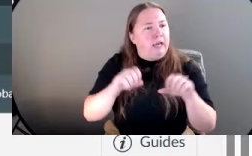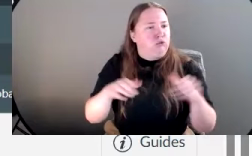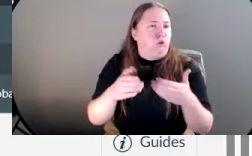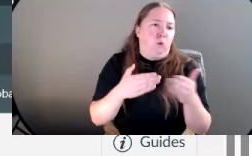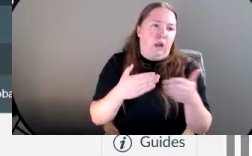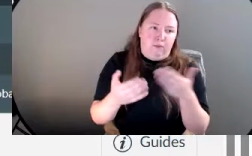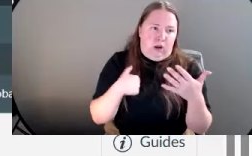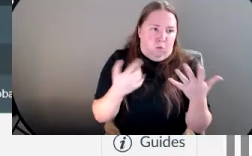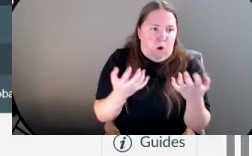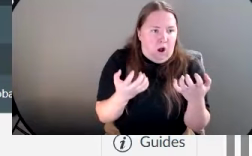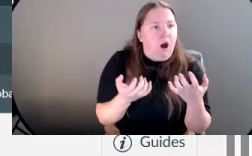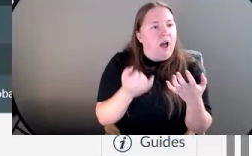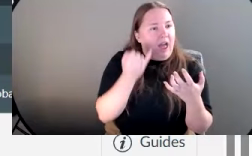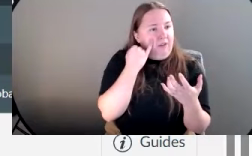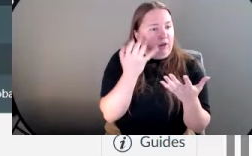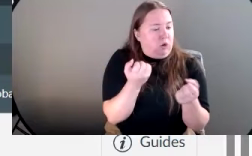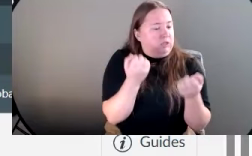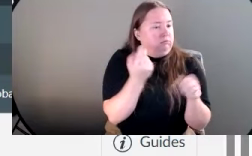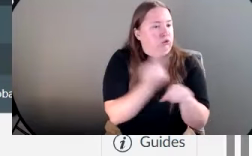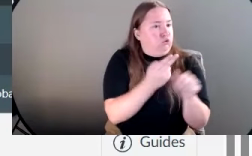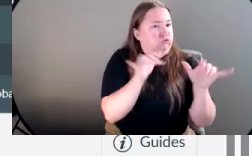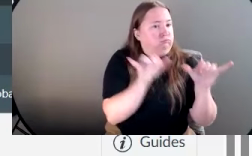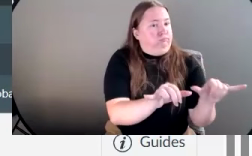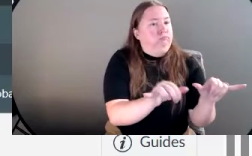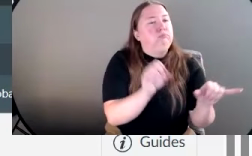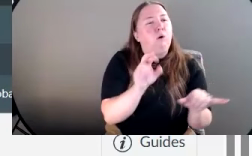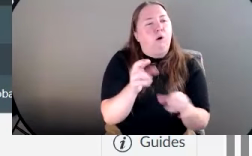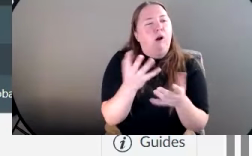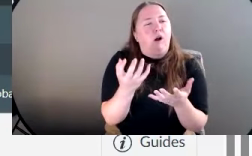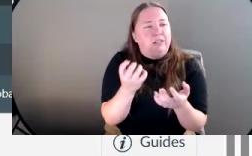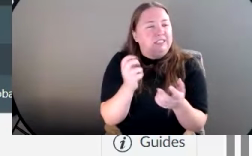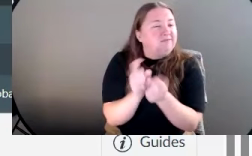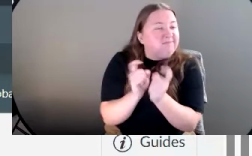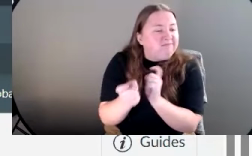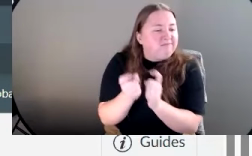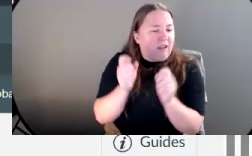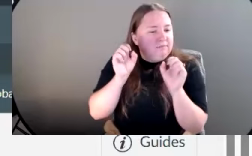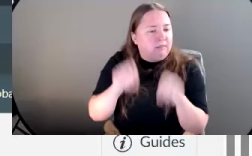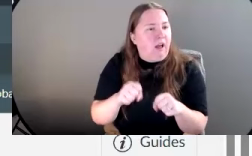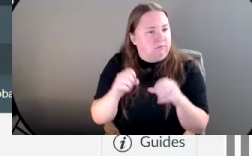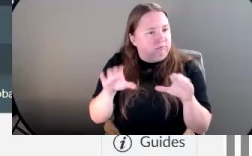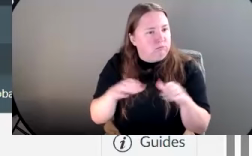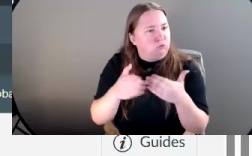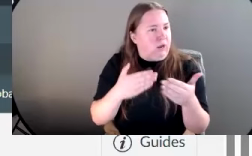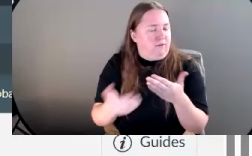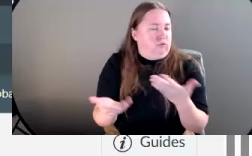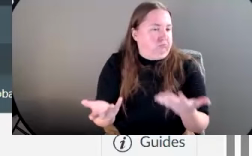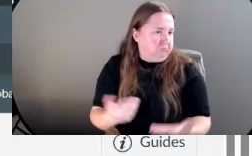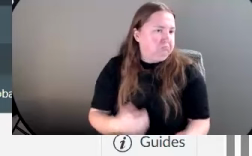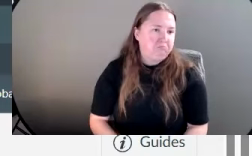or if I want to change, quite a bit of it to be more, contextual. I can do that.